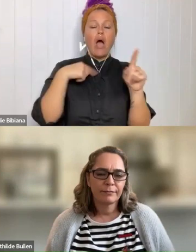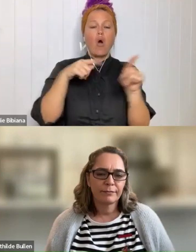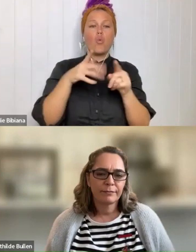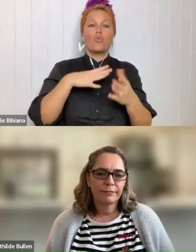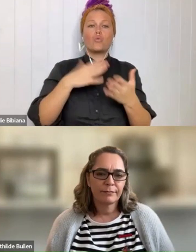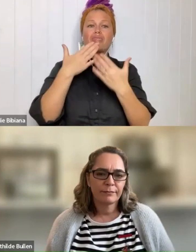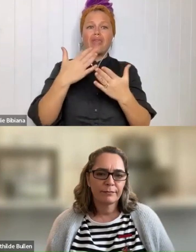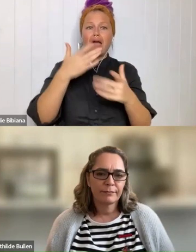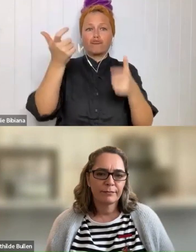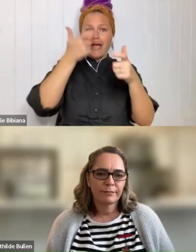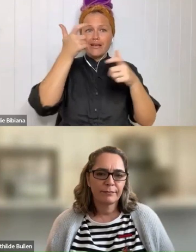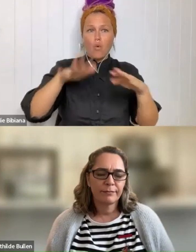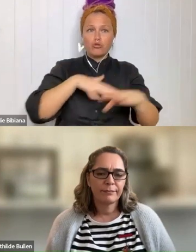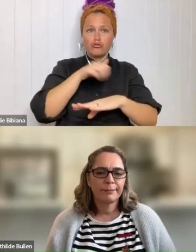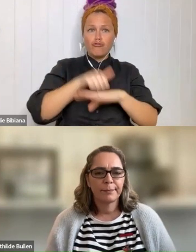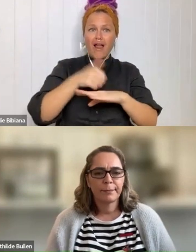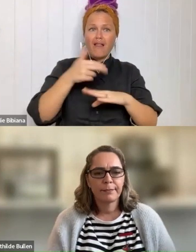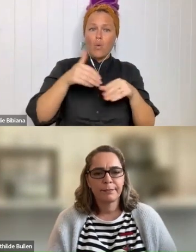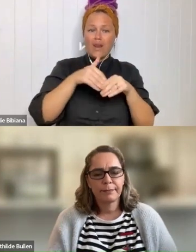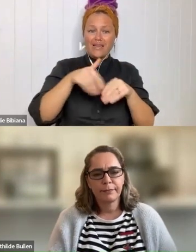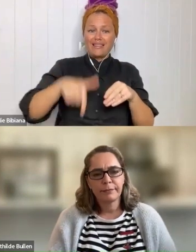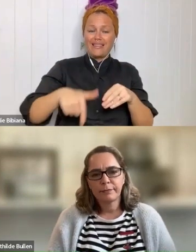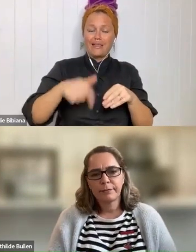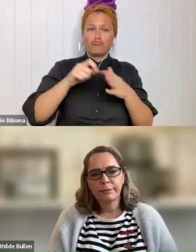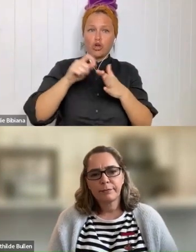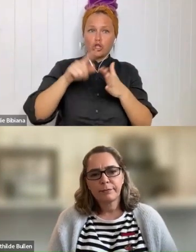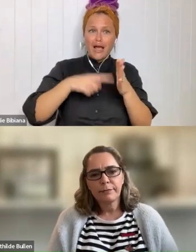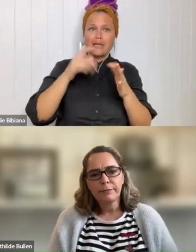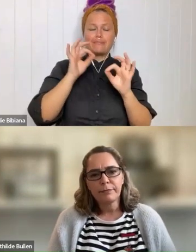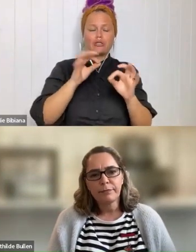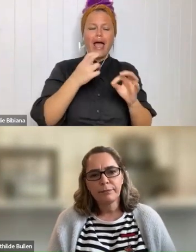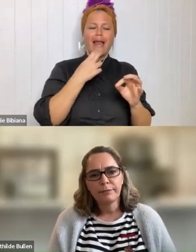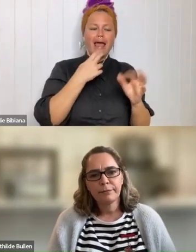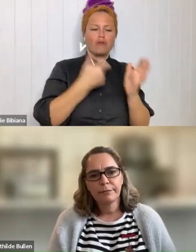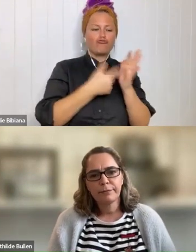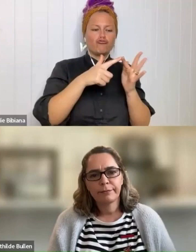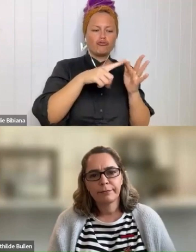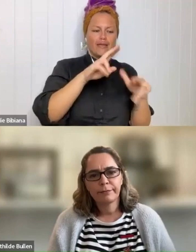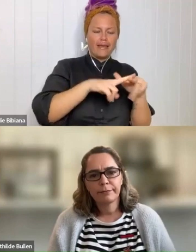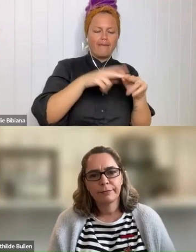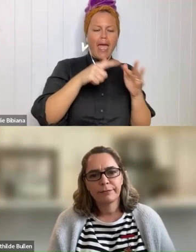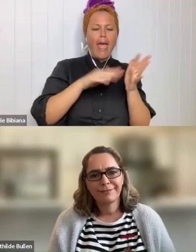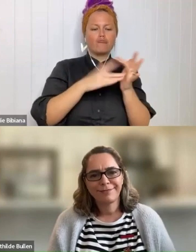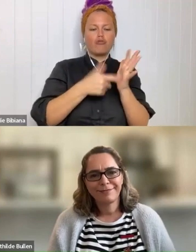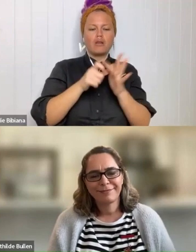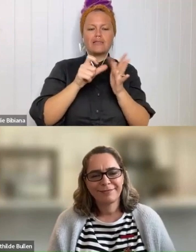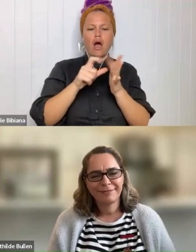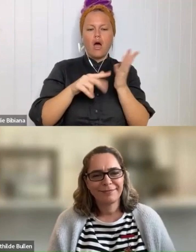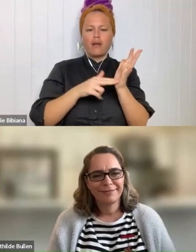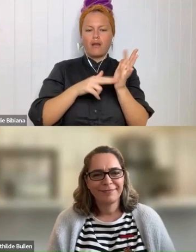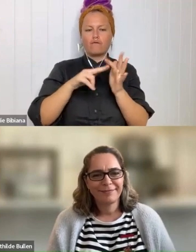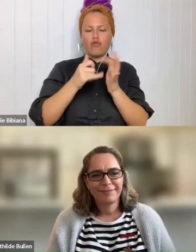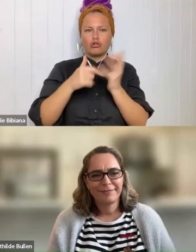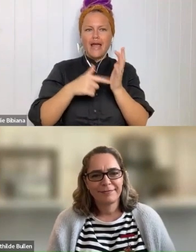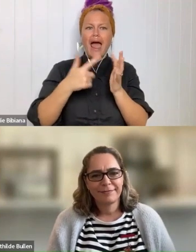Australia for leading this project and particularly Adelaide Rief, Emerald Dunn Frost and Adam McGowan and the